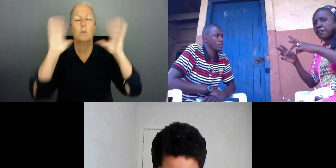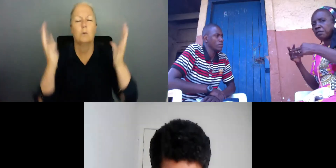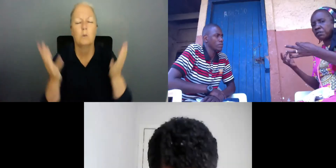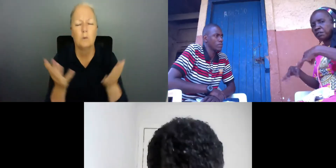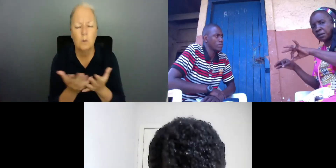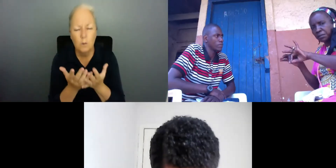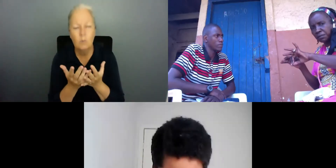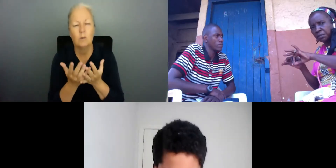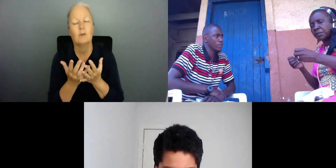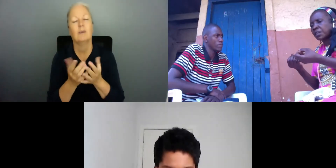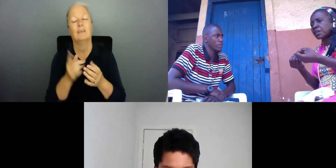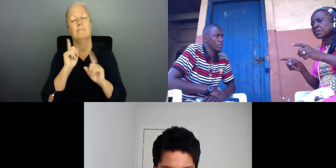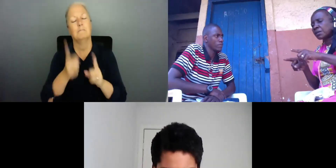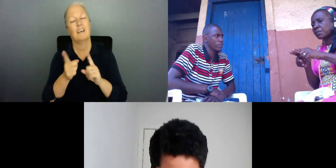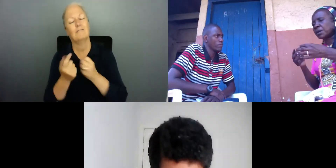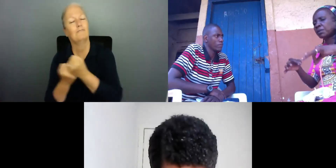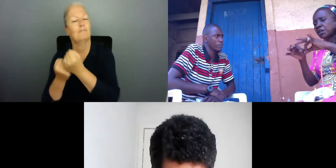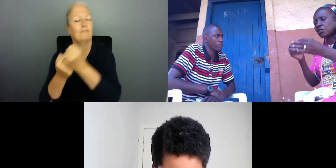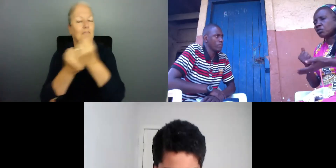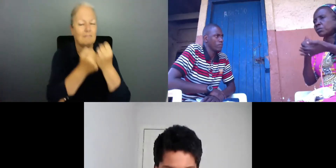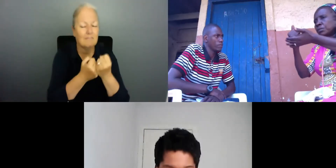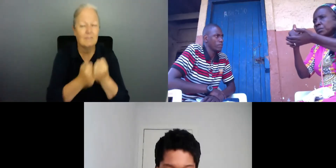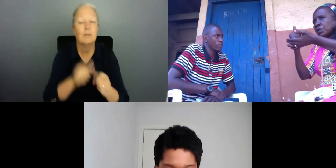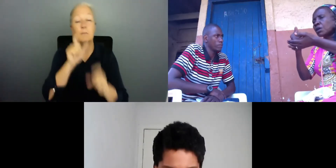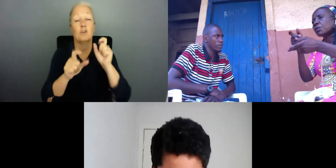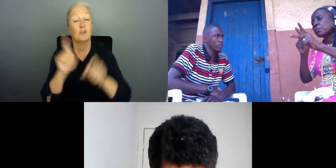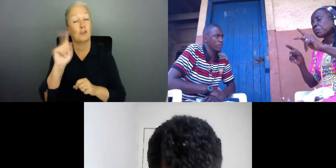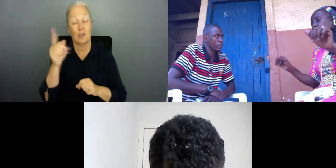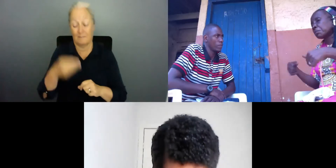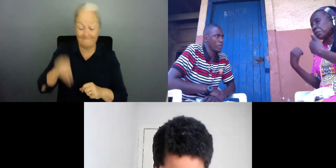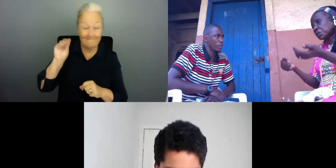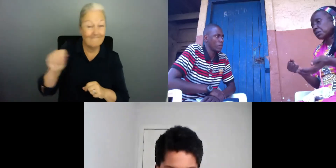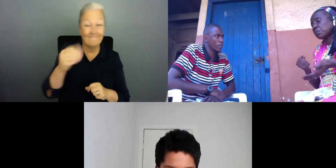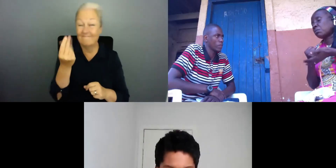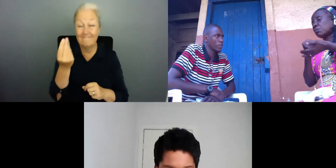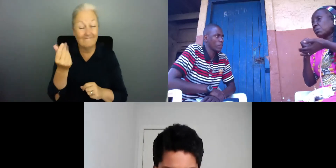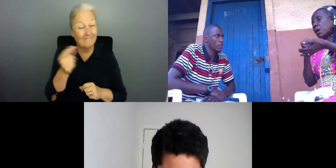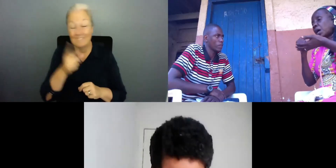to assist those who cannot afford the vaccines postulate those who are failing and establish as a